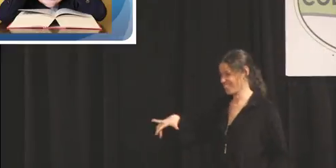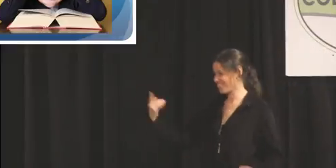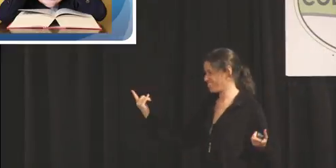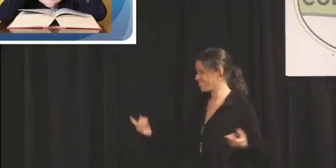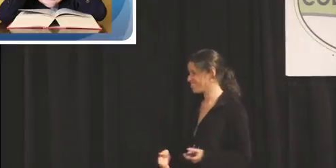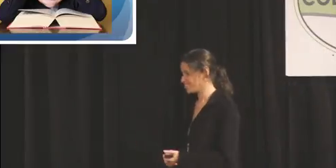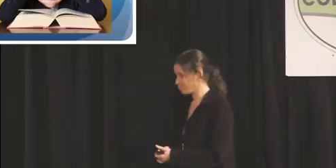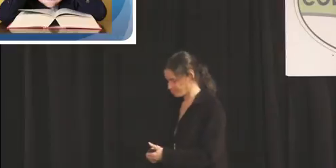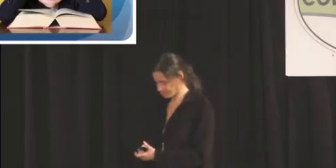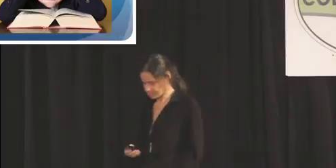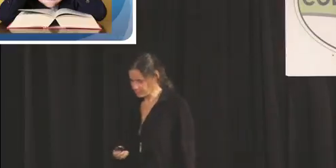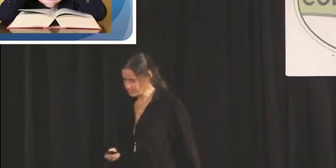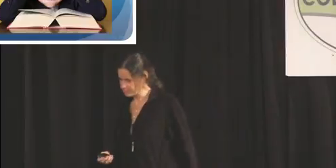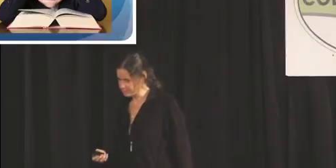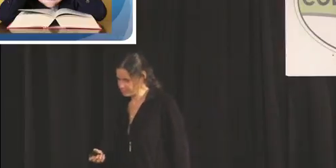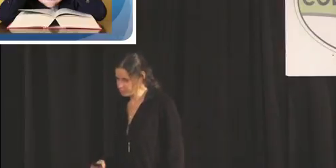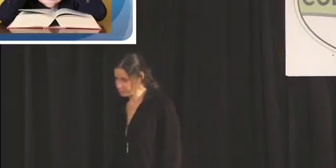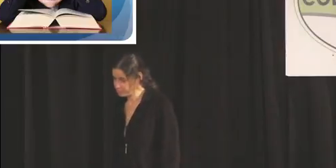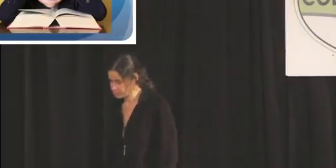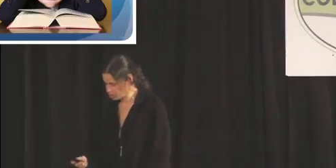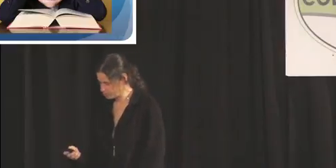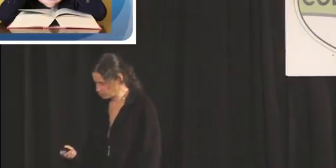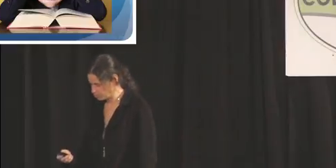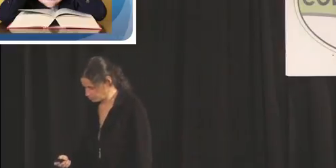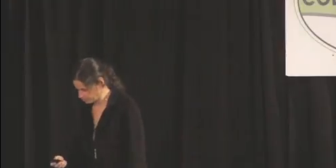None of us want to see a child struggling like that.